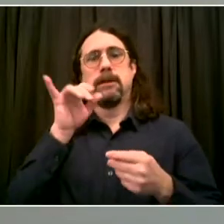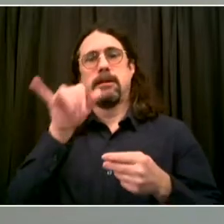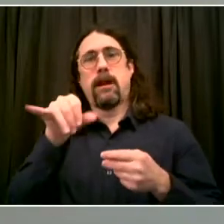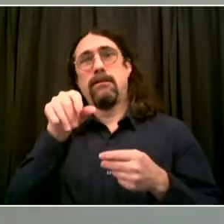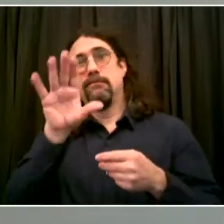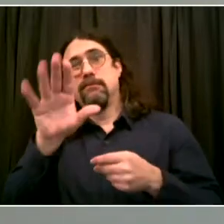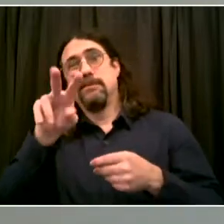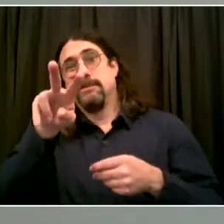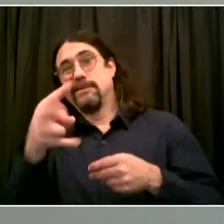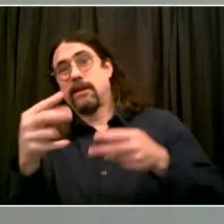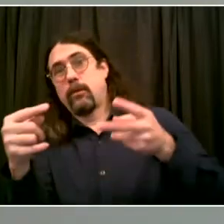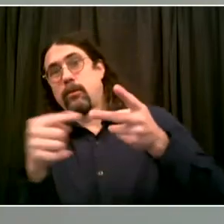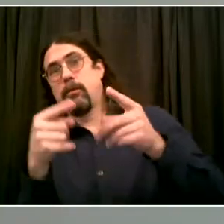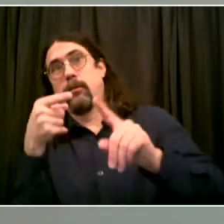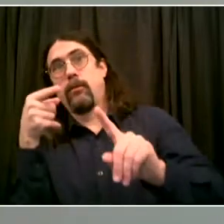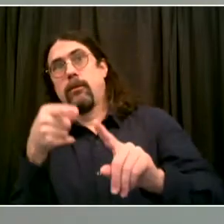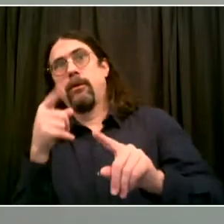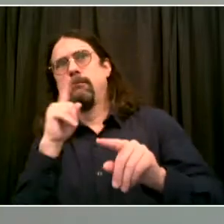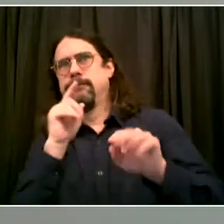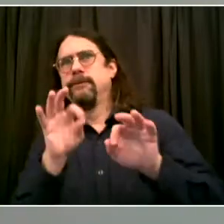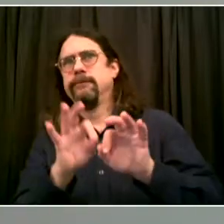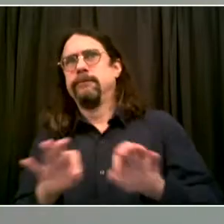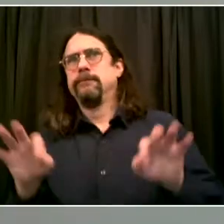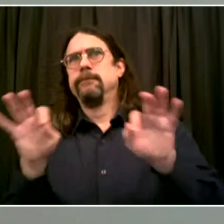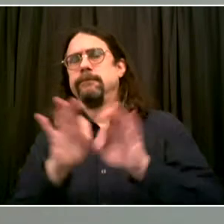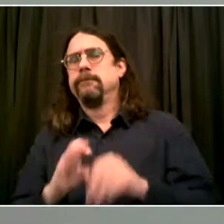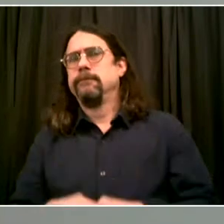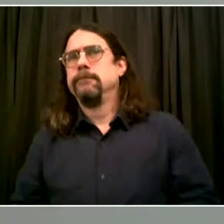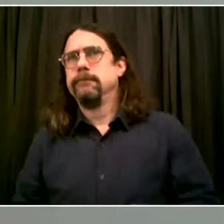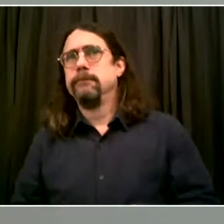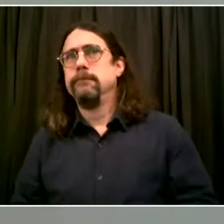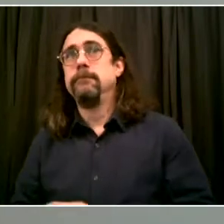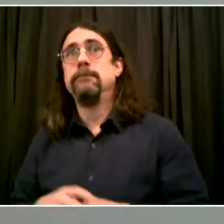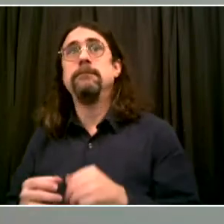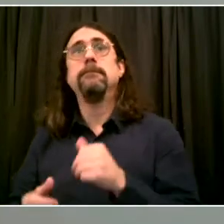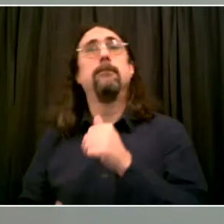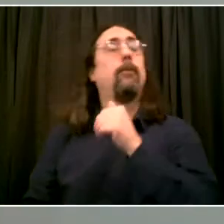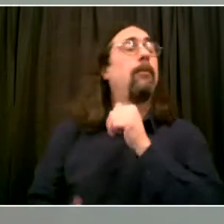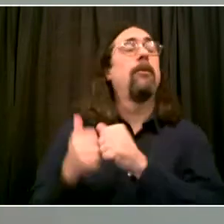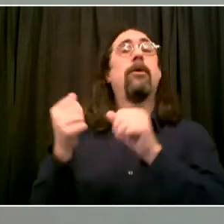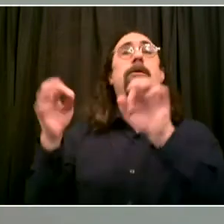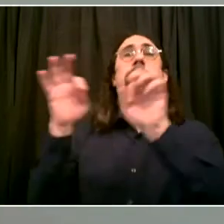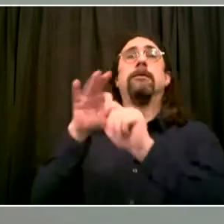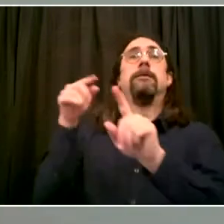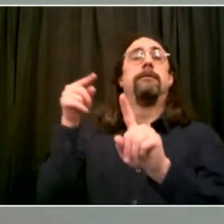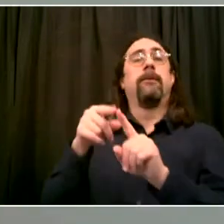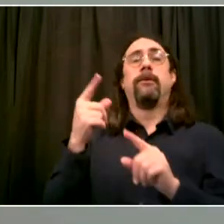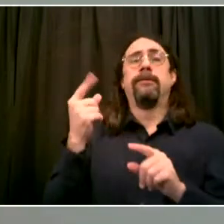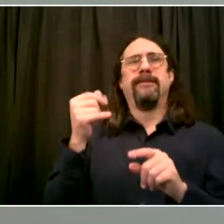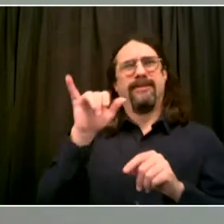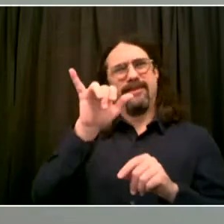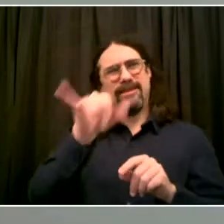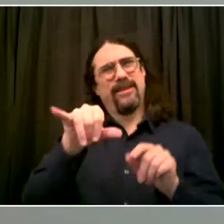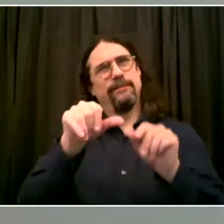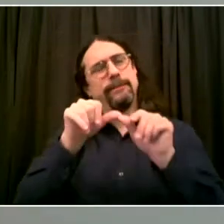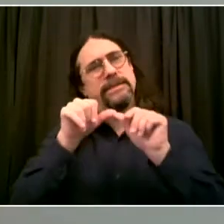SECONDPOINT, SINGLE MOST